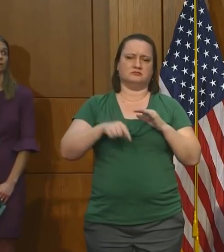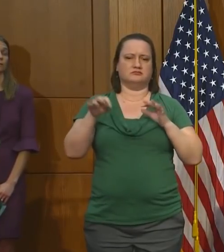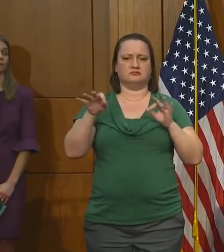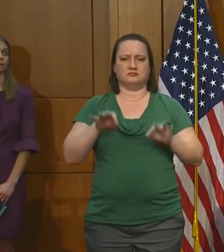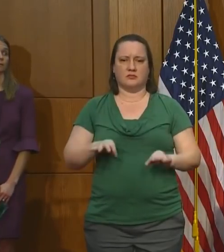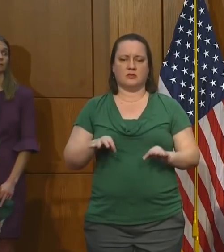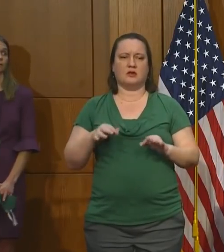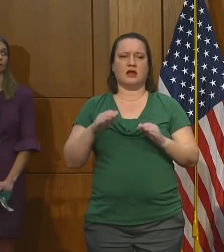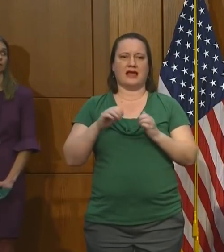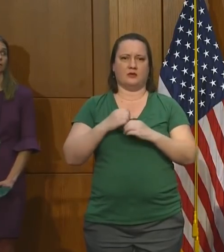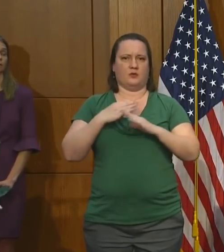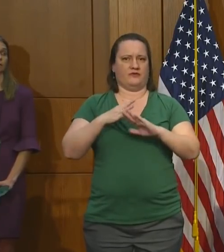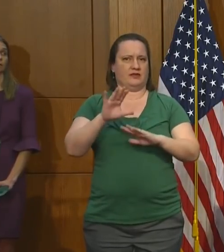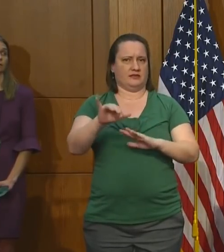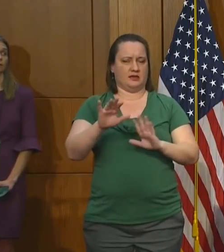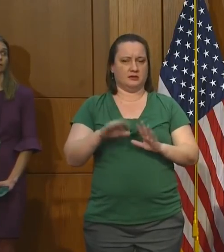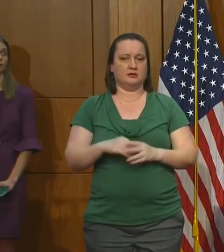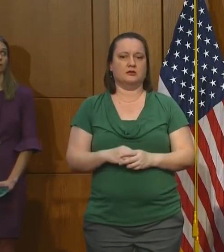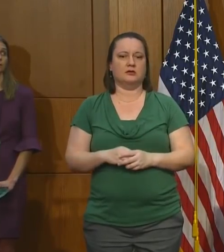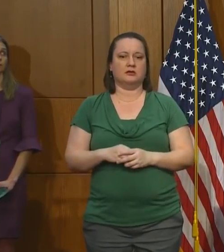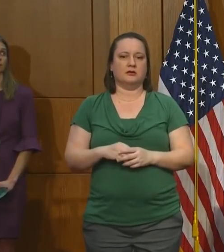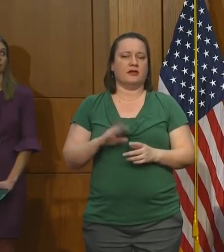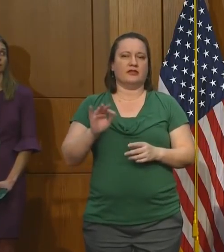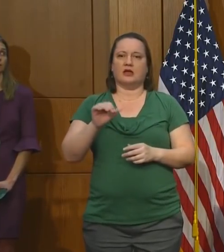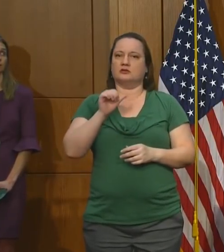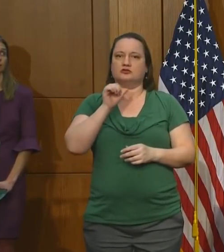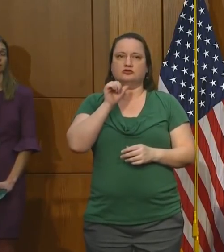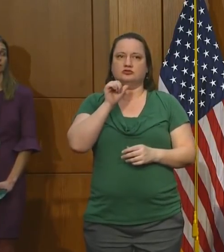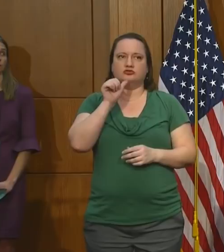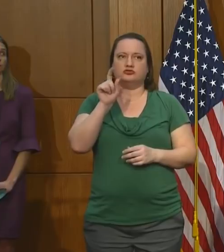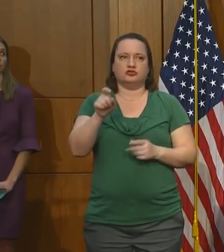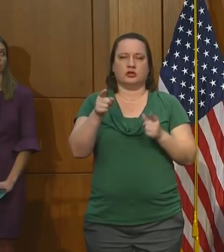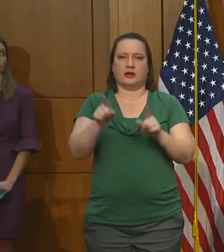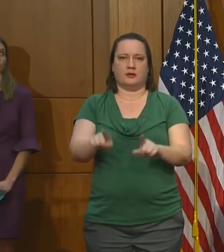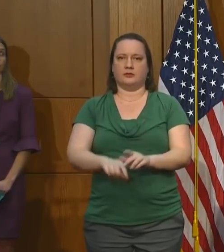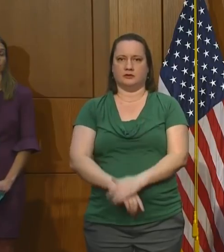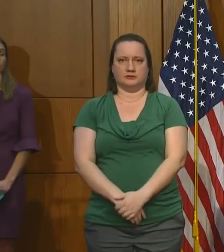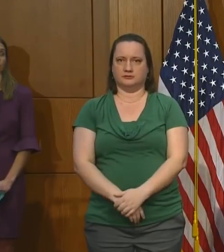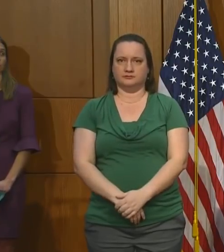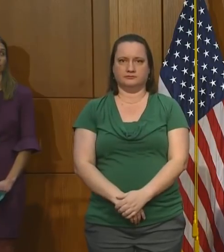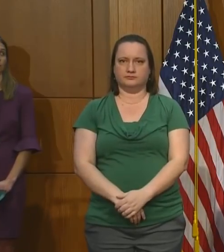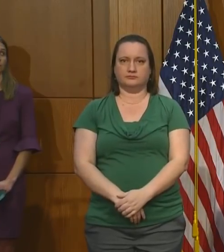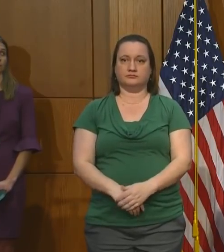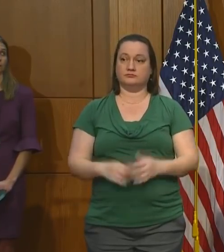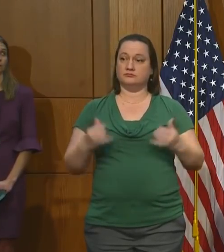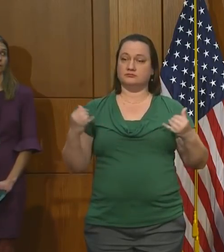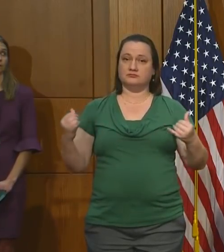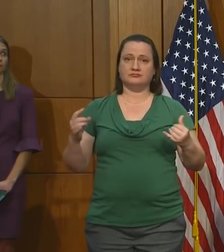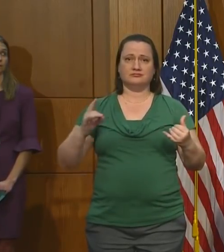INDIVIDUALS AND SO WITHOUT GETTING INTO THE DETAILS OF HOW WE HAVE TO KEEP THAT FROM